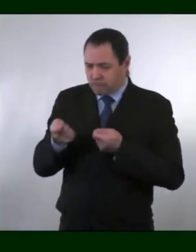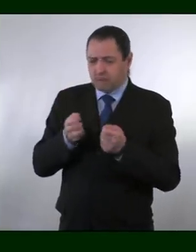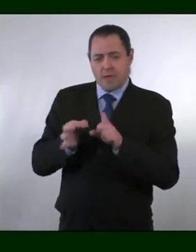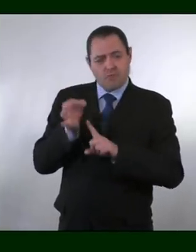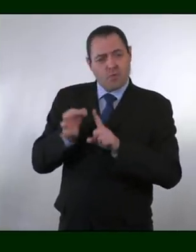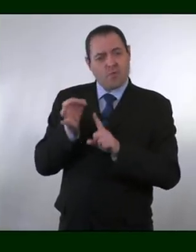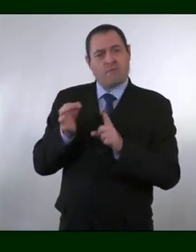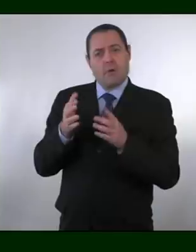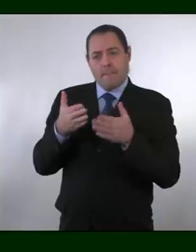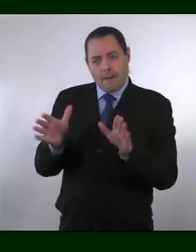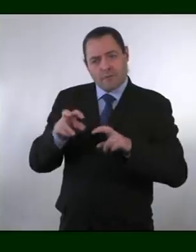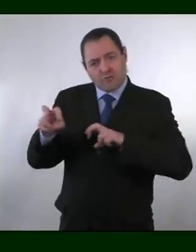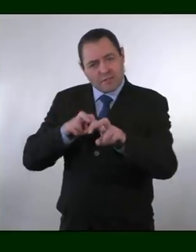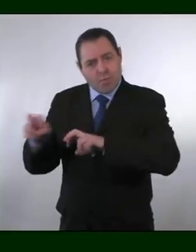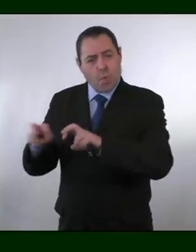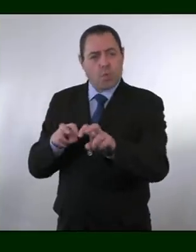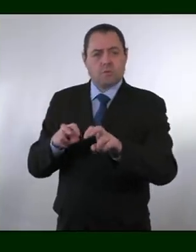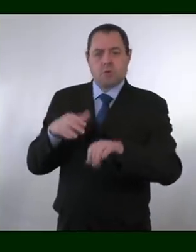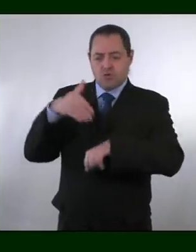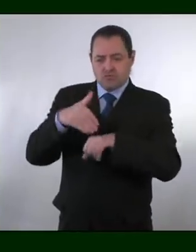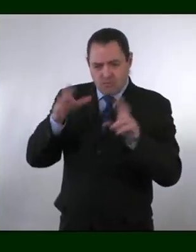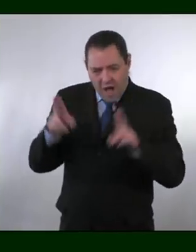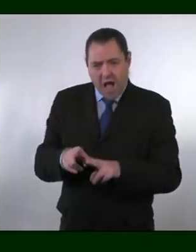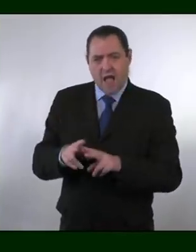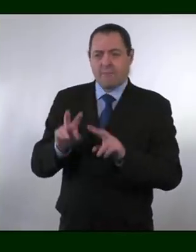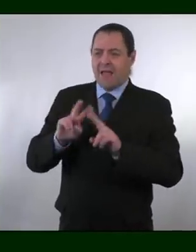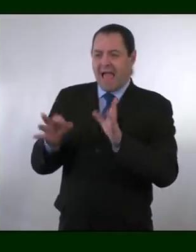fighting crime and improving housing for my constituents, and we had a great deal of